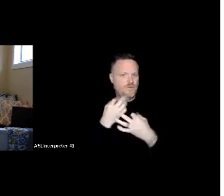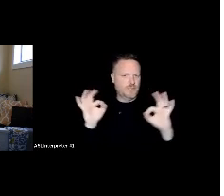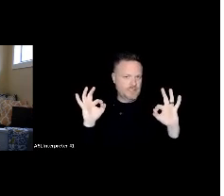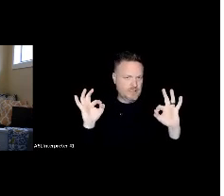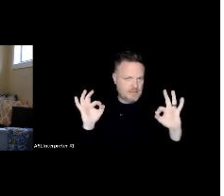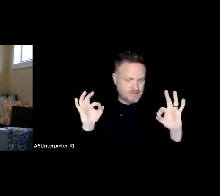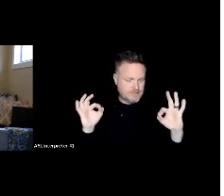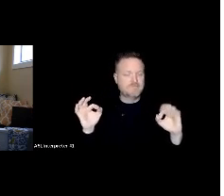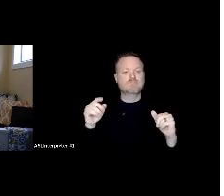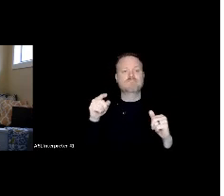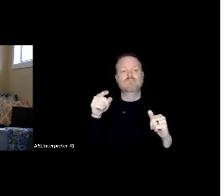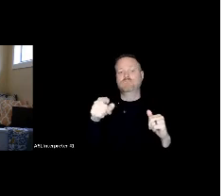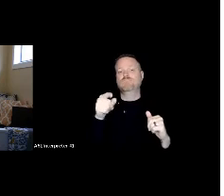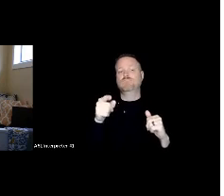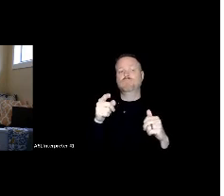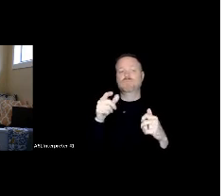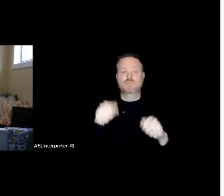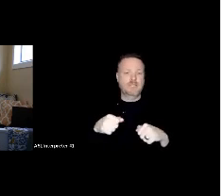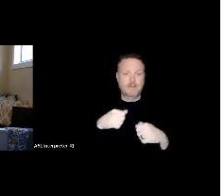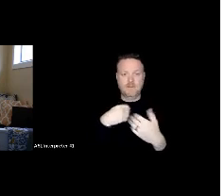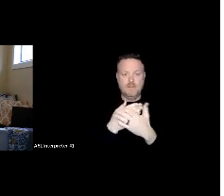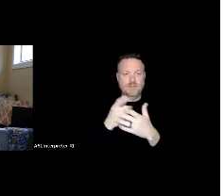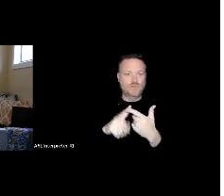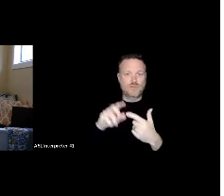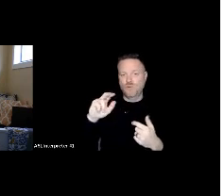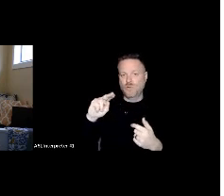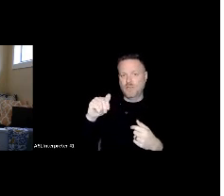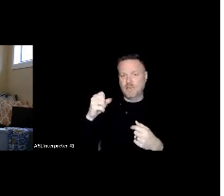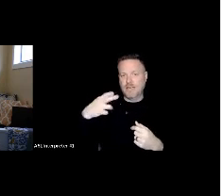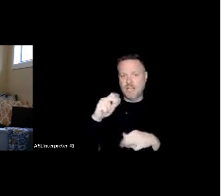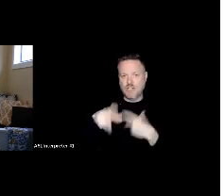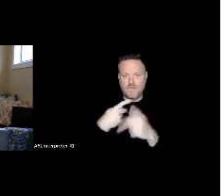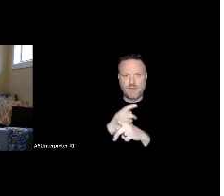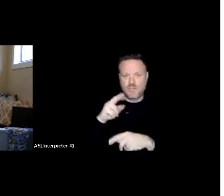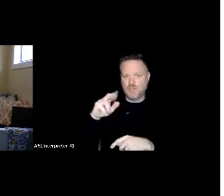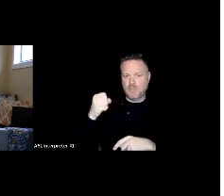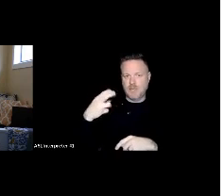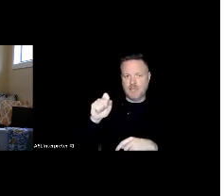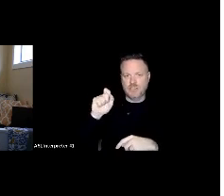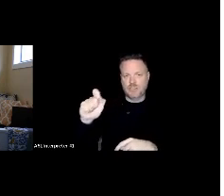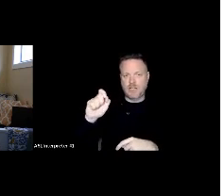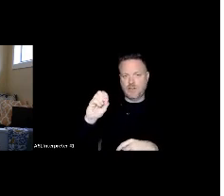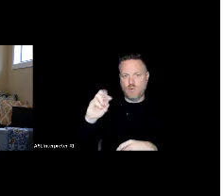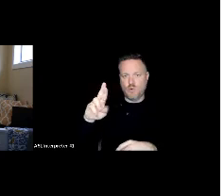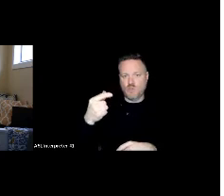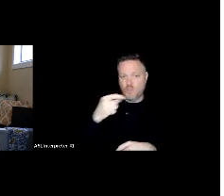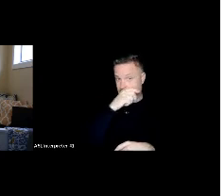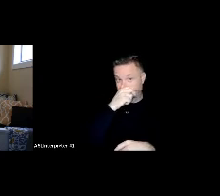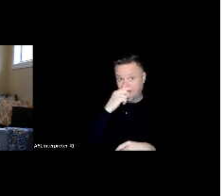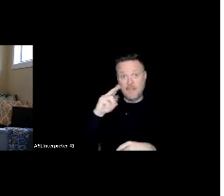You can also get to the national version as NASHIA.ORG. They can help customize and